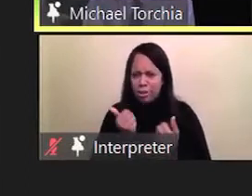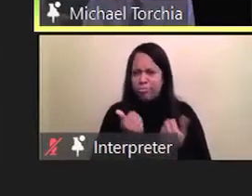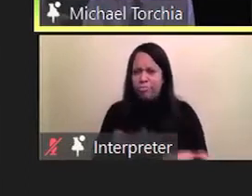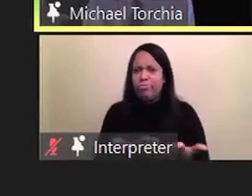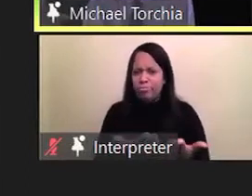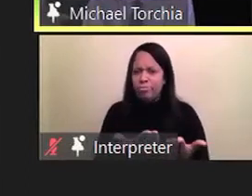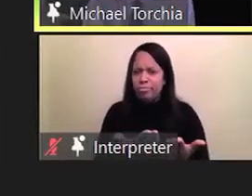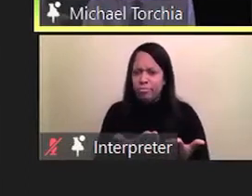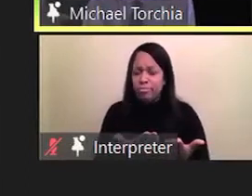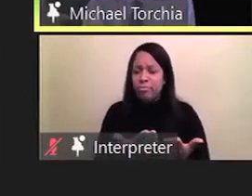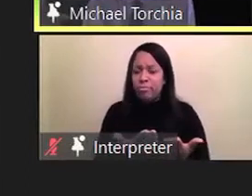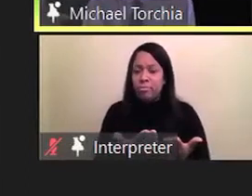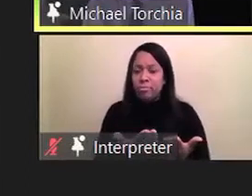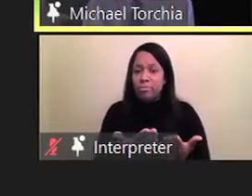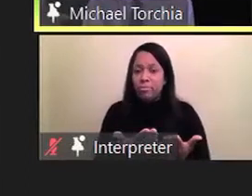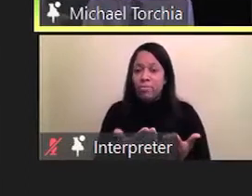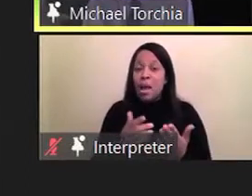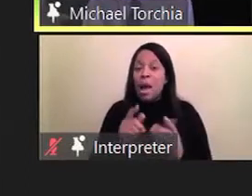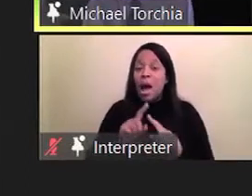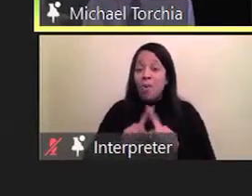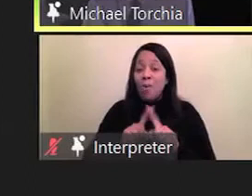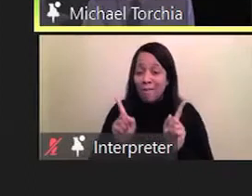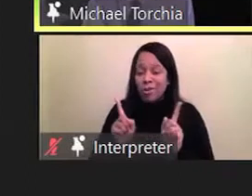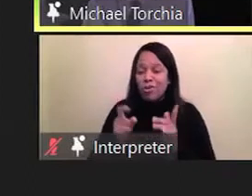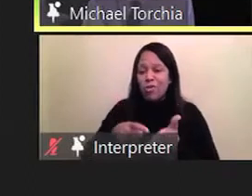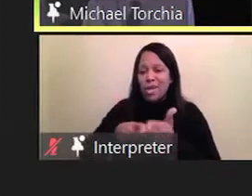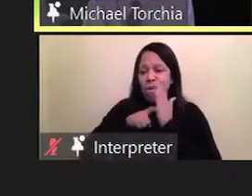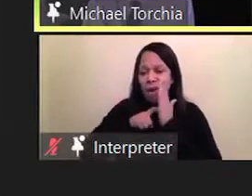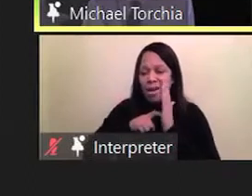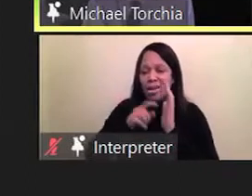But requiring the company to caption all videos